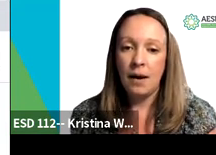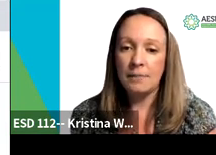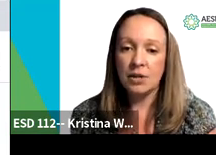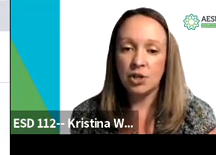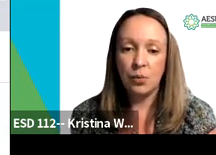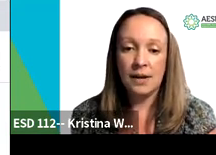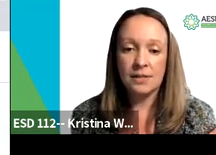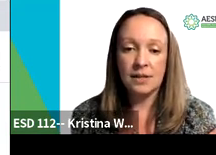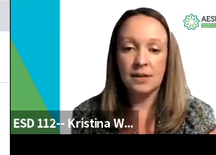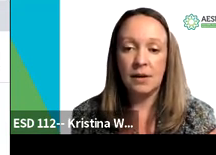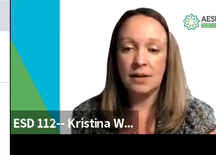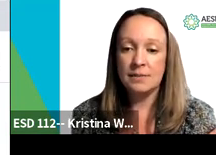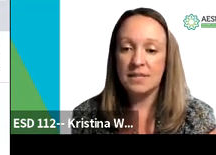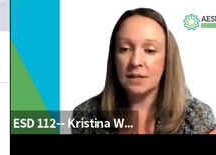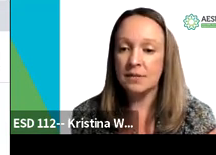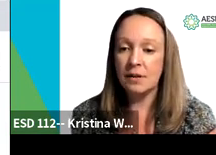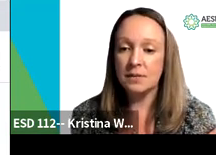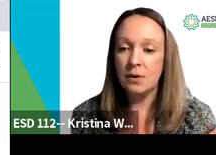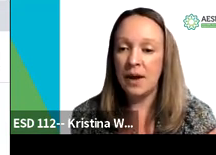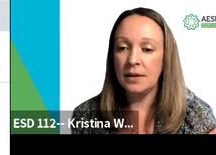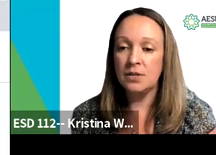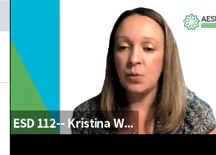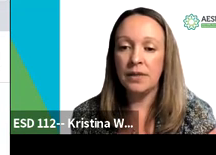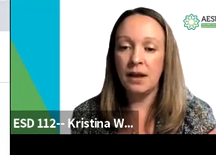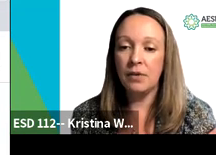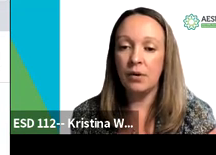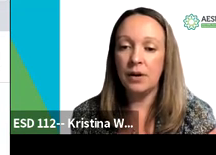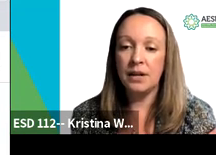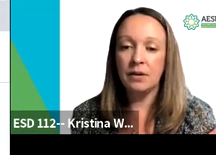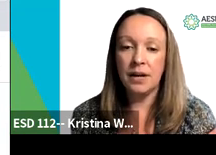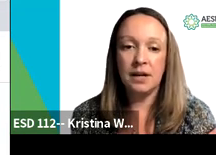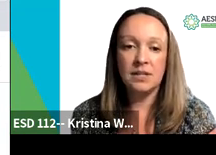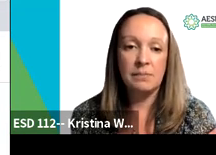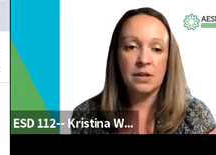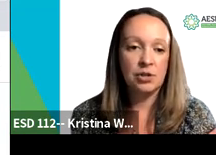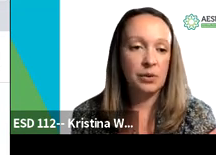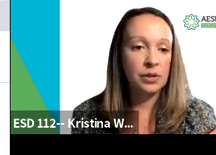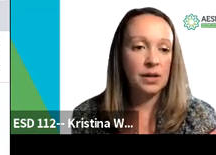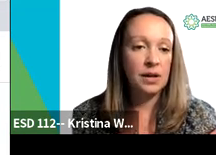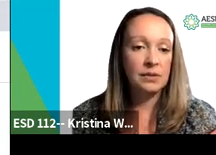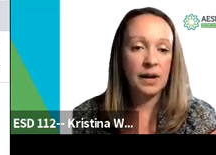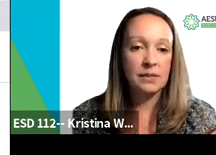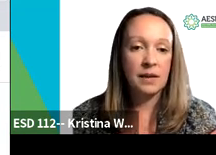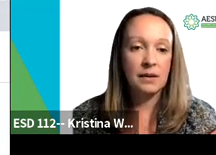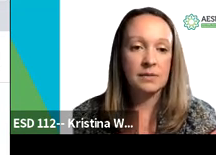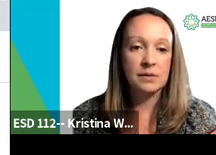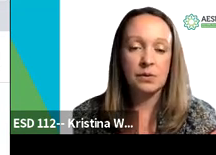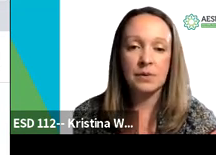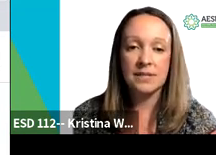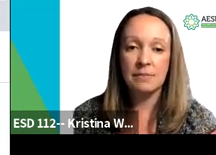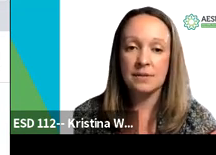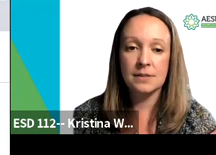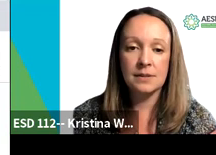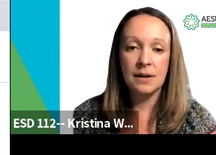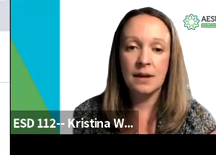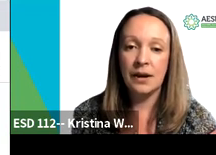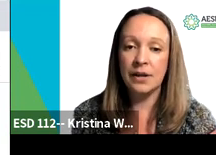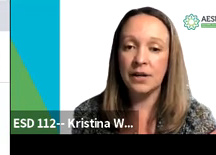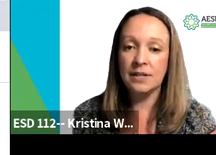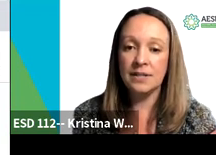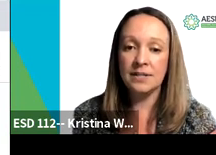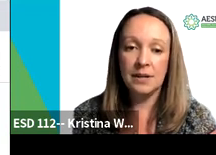ESD 112-- Kristina Wambold: I'm not sure why it deleted it's missing. So let's go back into one that I've already created to make sure that we're looking at the right things. Let's go to assignments already created this assignment here.